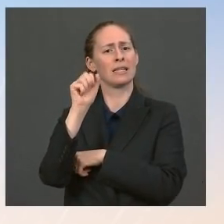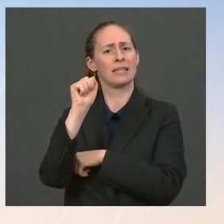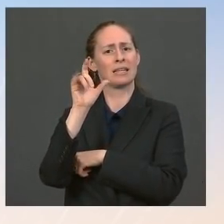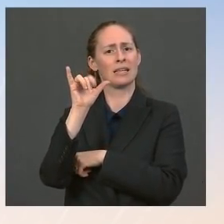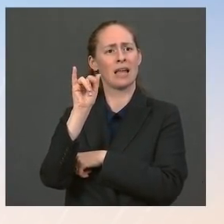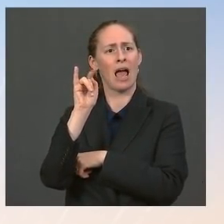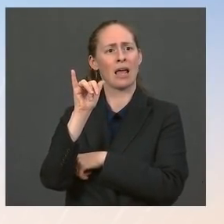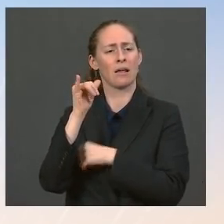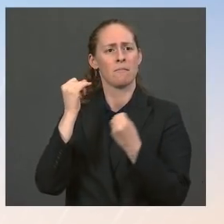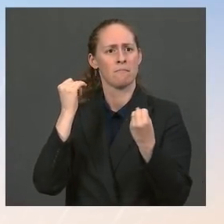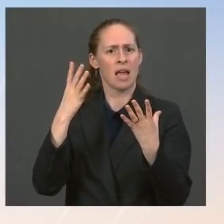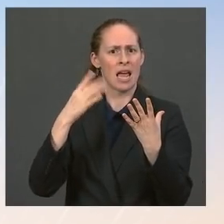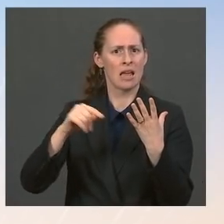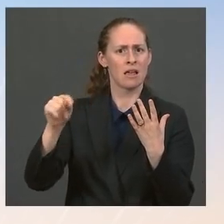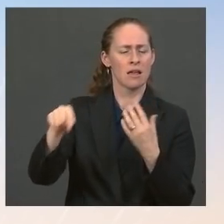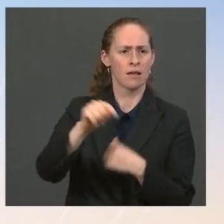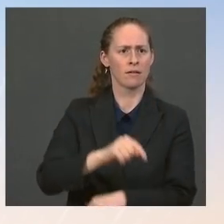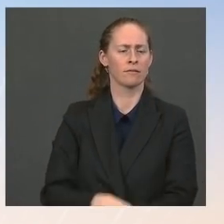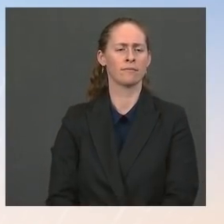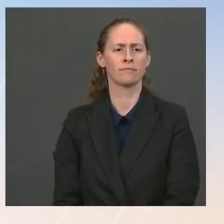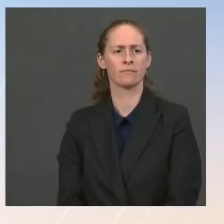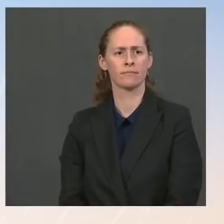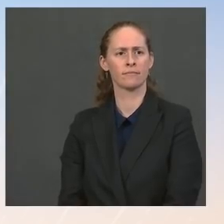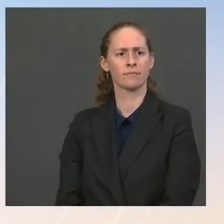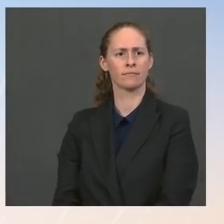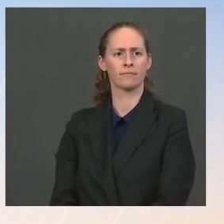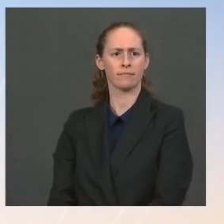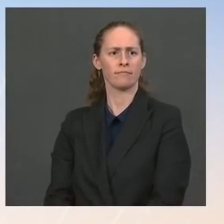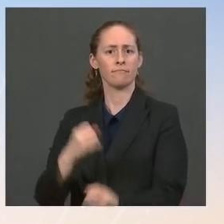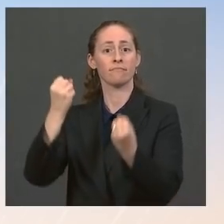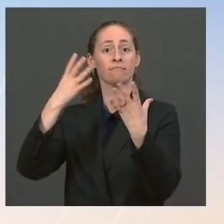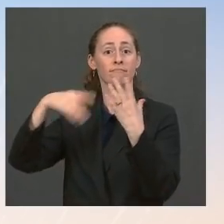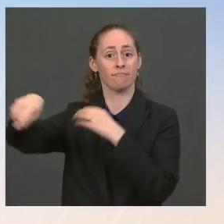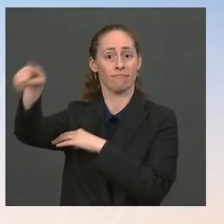who are encountered at the border in a congregate setting